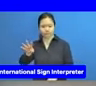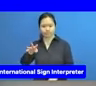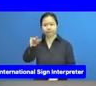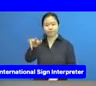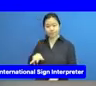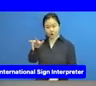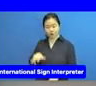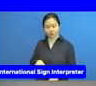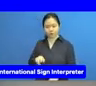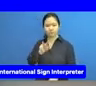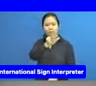partnership projects.